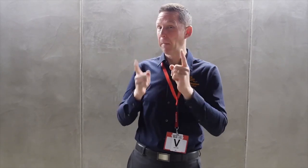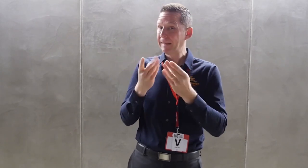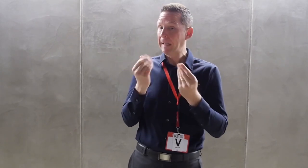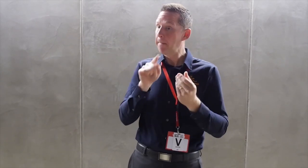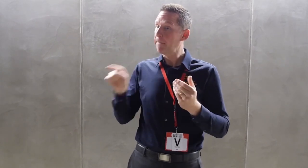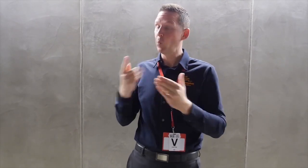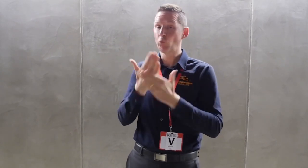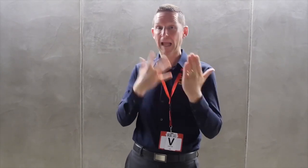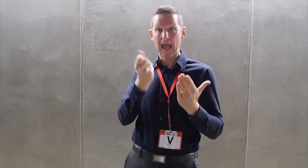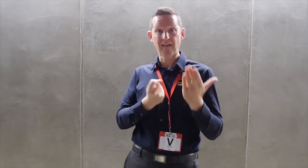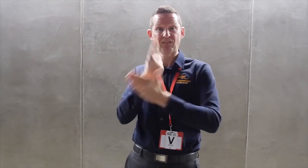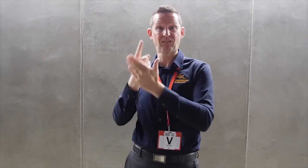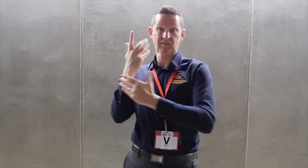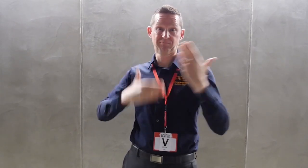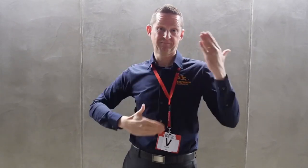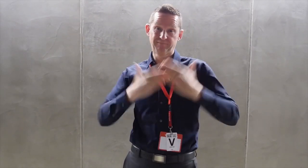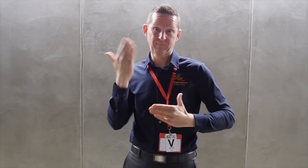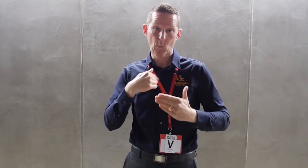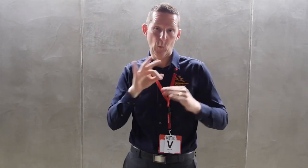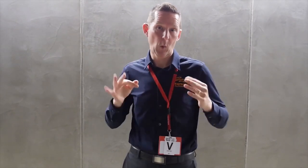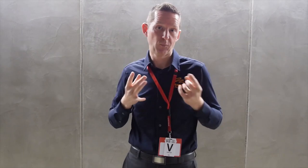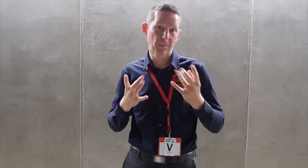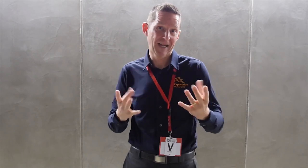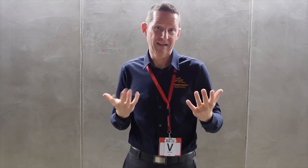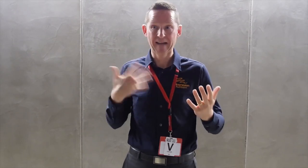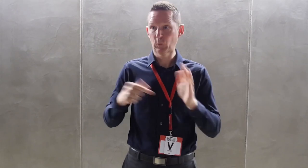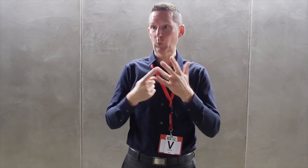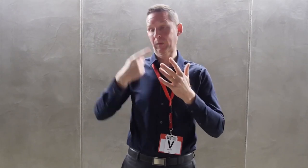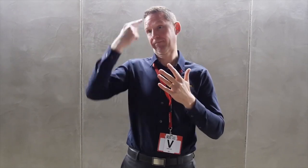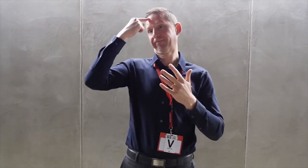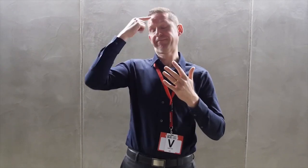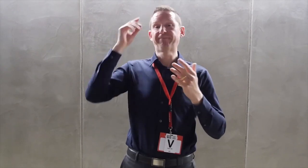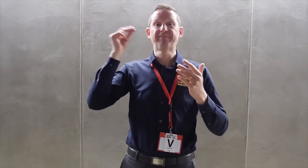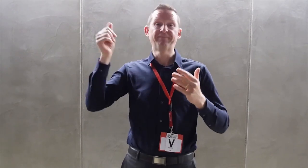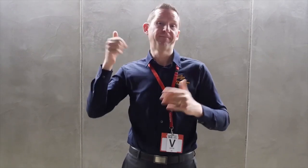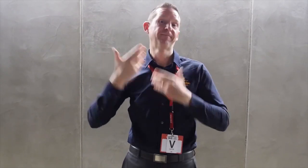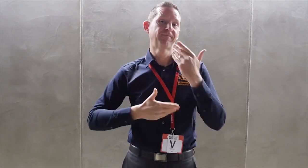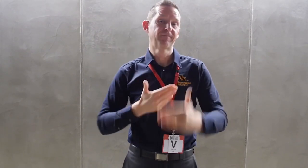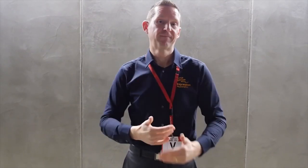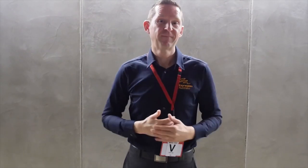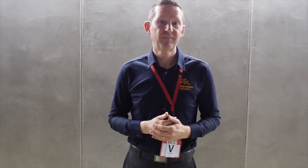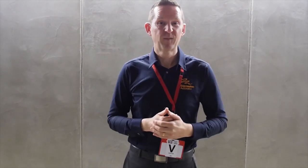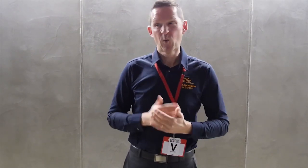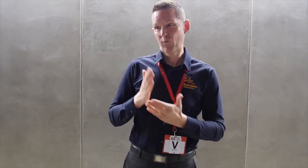But, sometimes new topics are raised that weren’t predicted and we must rely on our interpreting skill alone to deliver the information without preparing it beforehand.